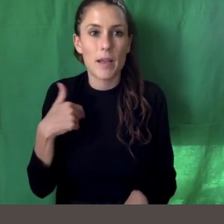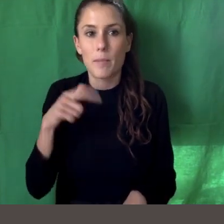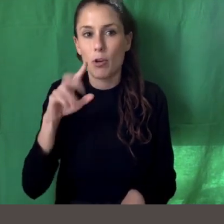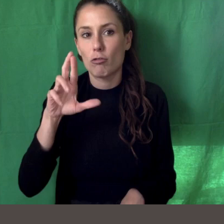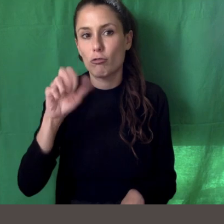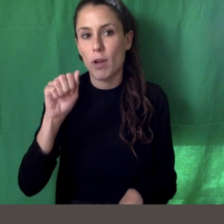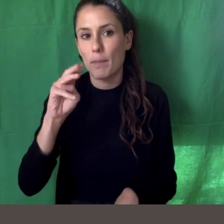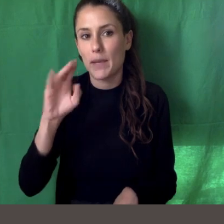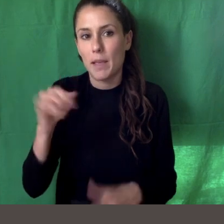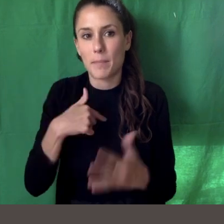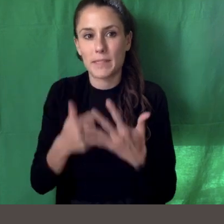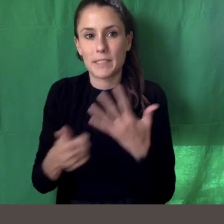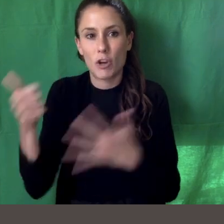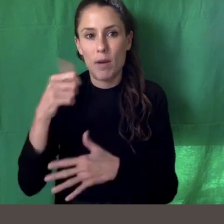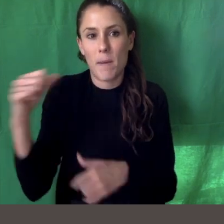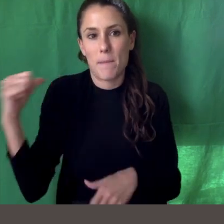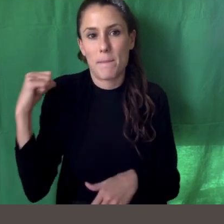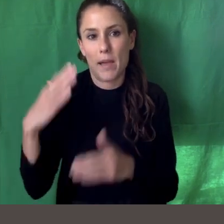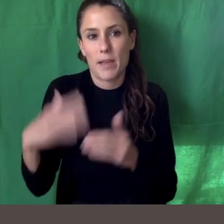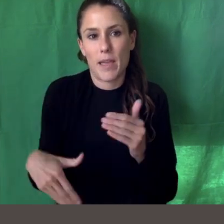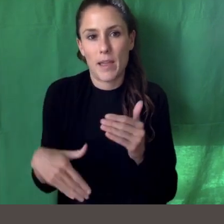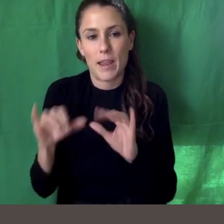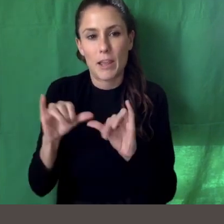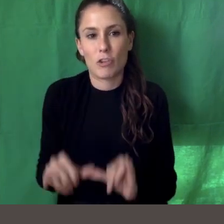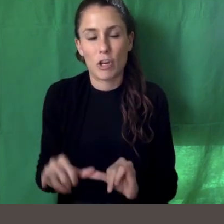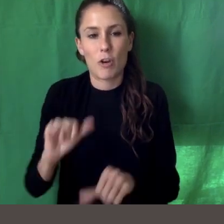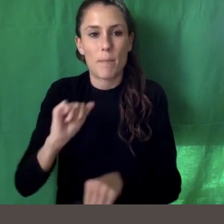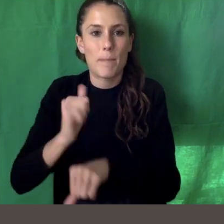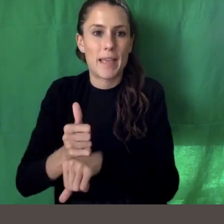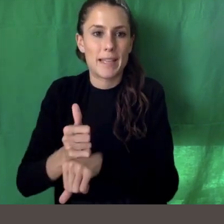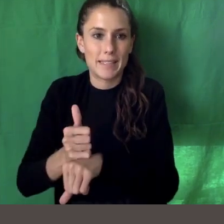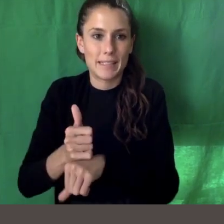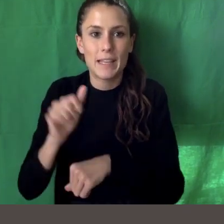Who am I? I'm Rami, I'm a senior backend engineer based in Amsterdam